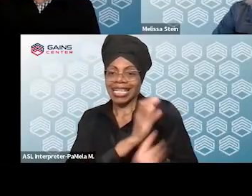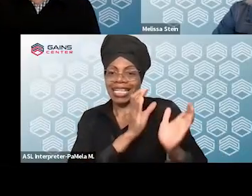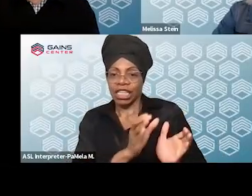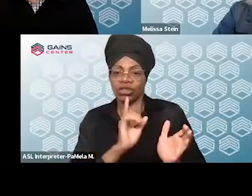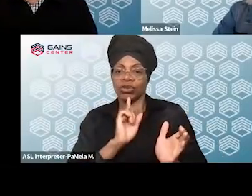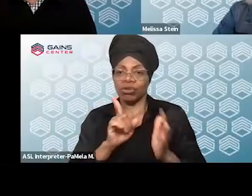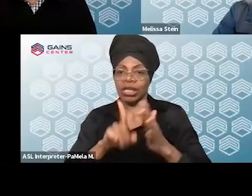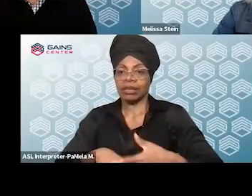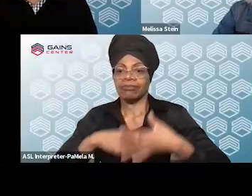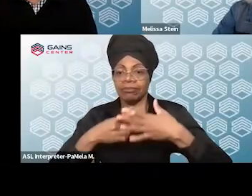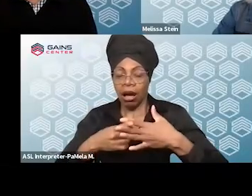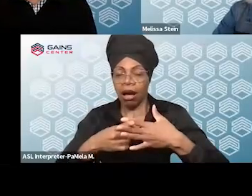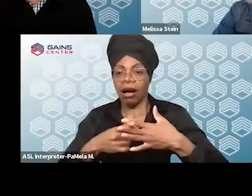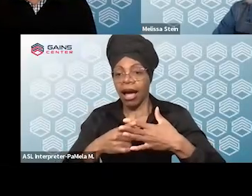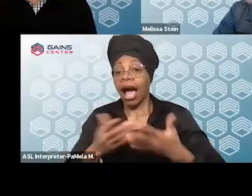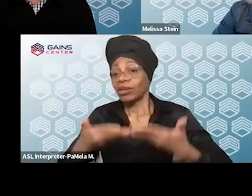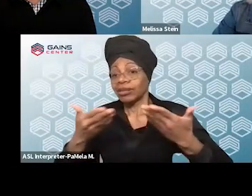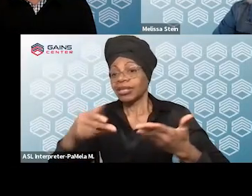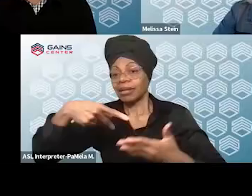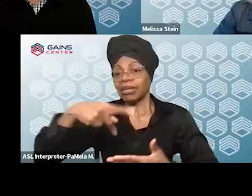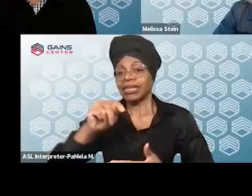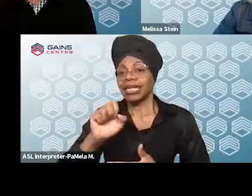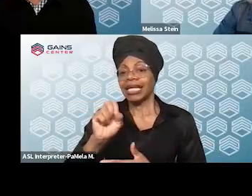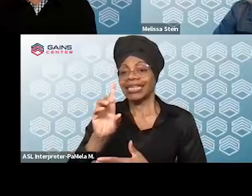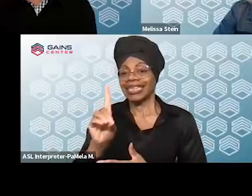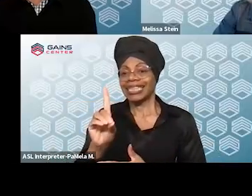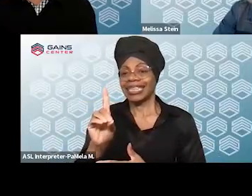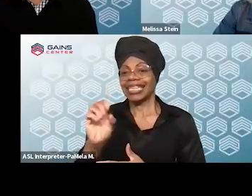I would suggest the PTSD scale for DSM-5, or it's called the CAPS-5.